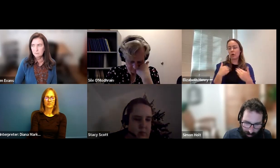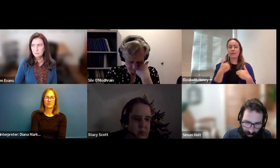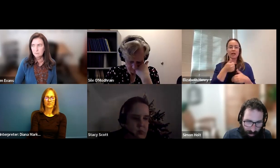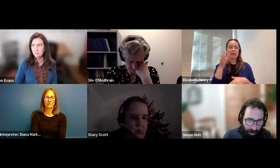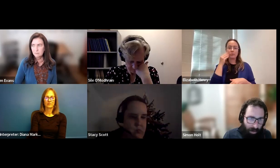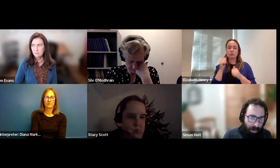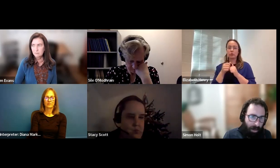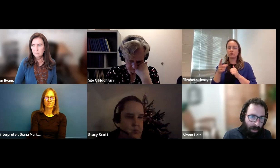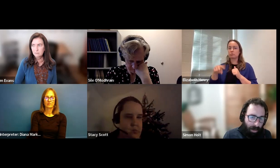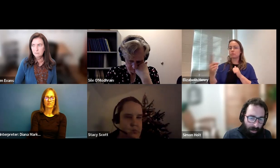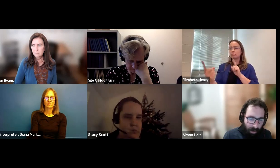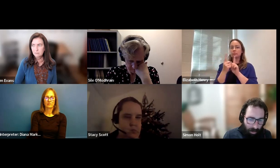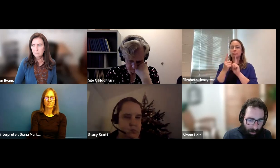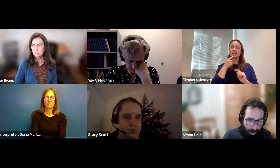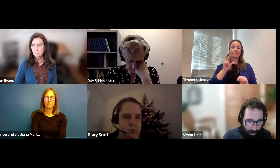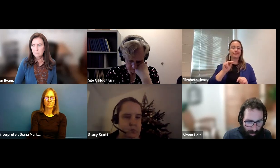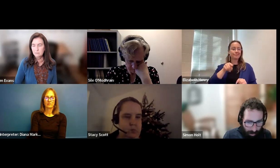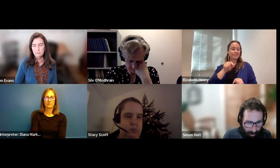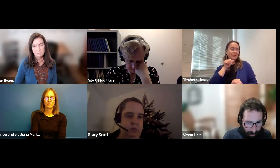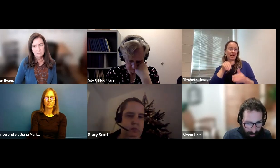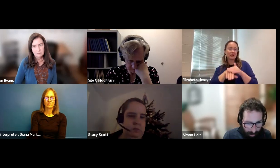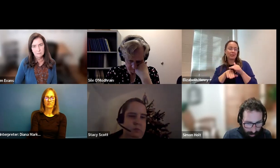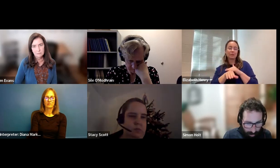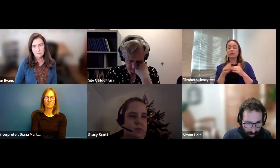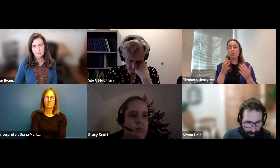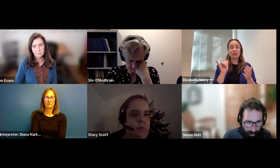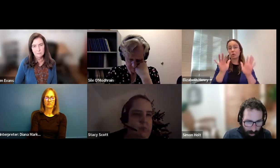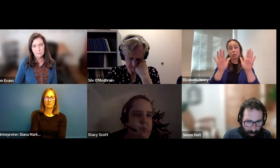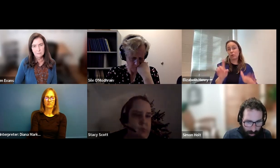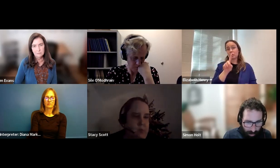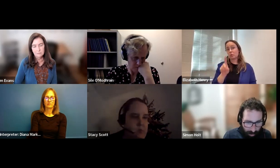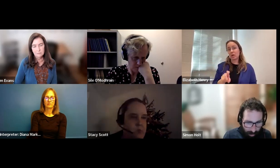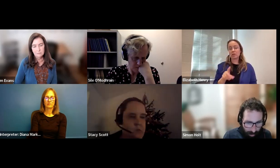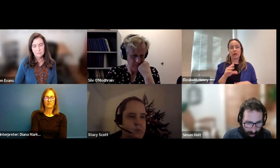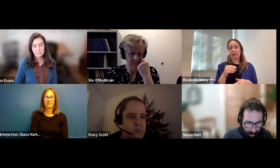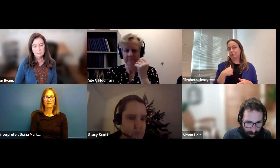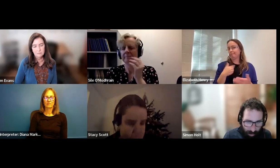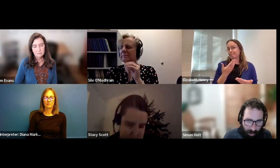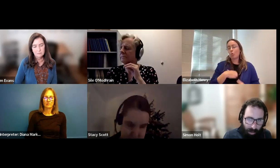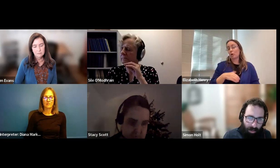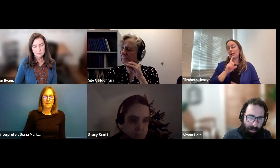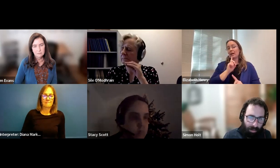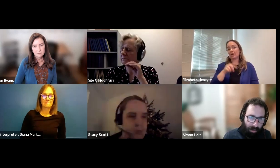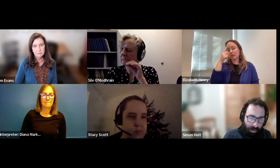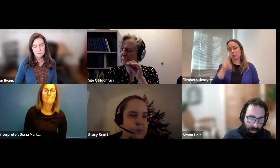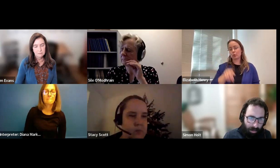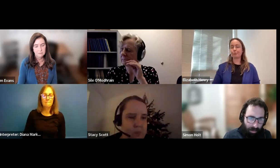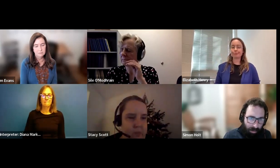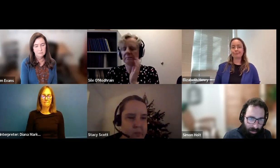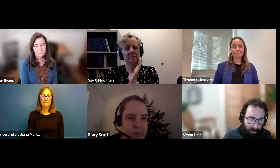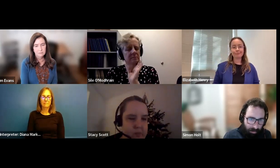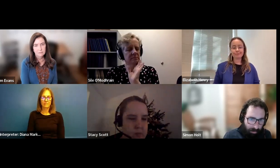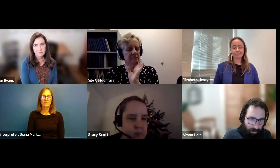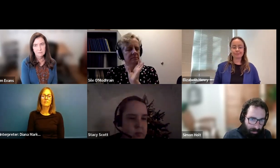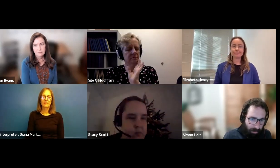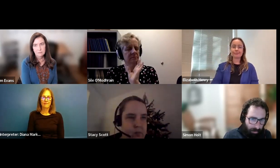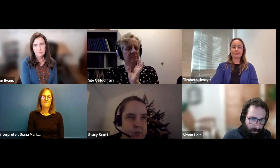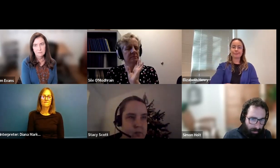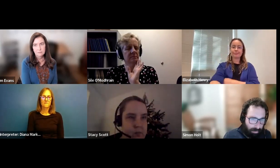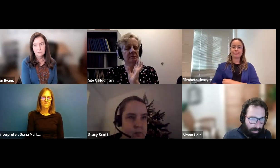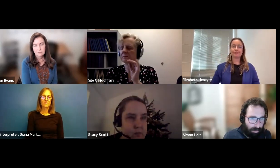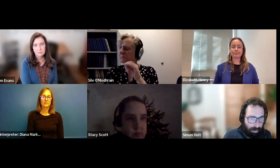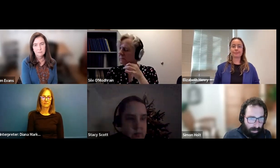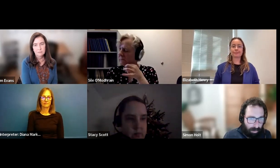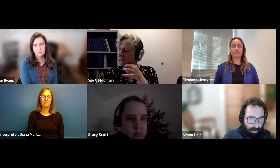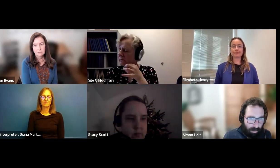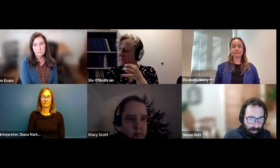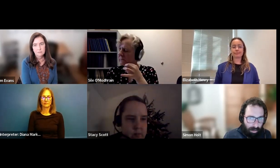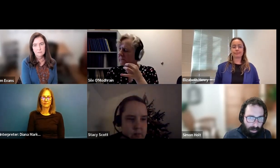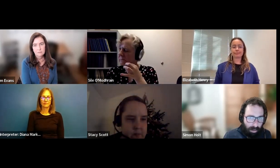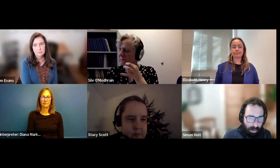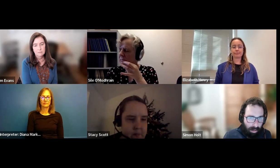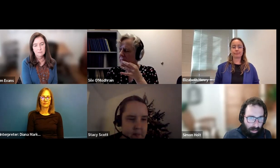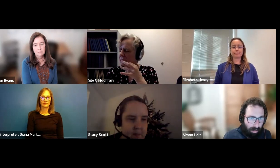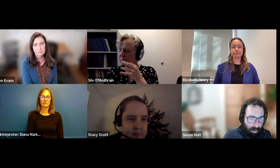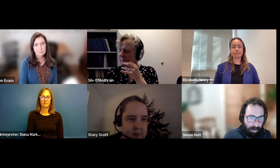Gustavo Navarrete (he/him/él): Uh, but and none of those students have come uh to us to look for accessibility resources. So it is definitely a phenomenal question that we need to consider. But unfortunately, I don't have an answer.